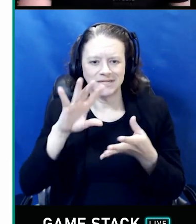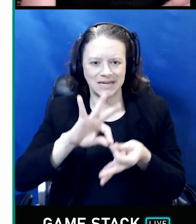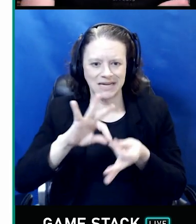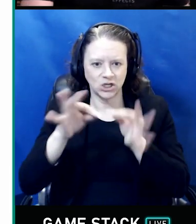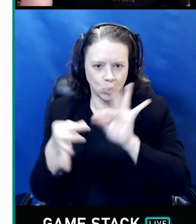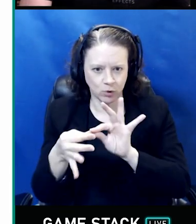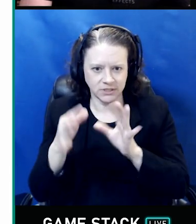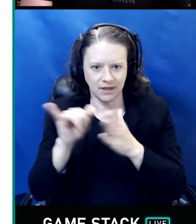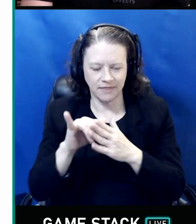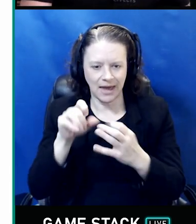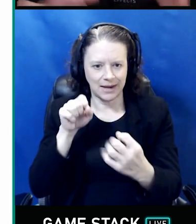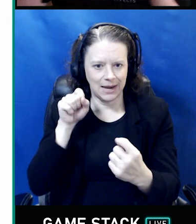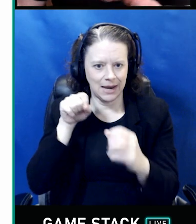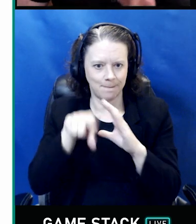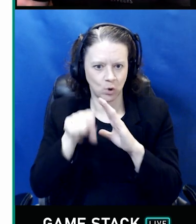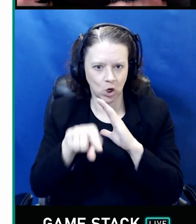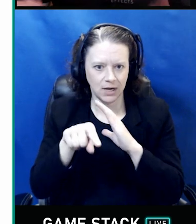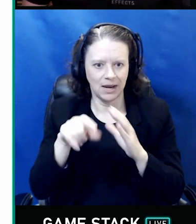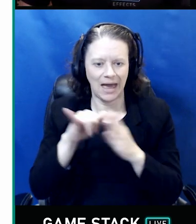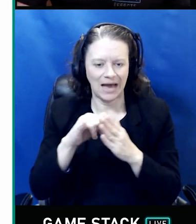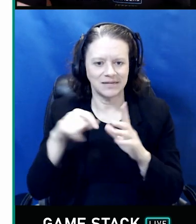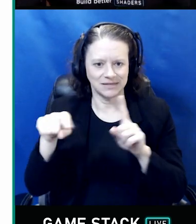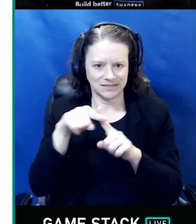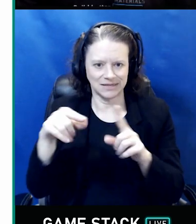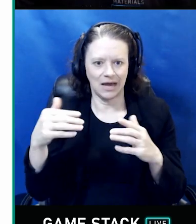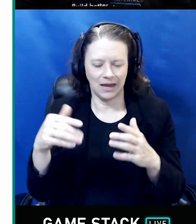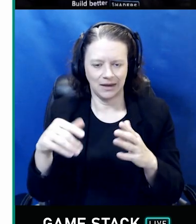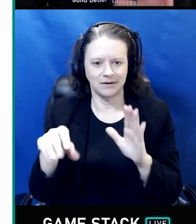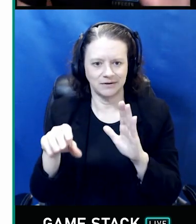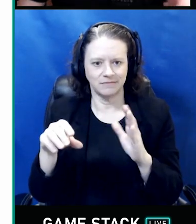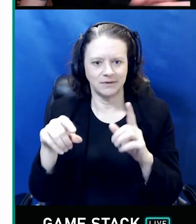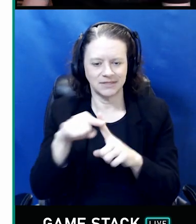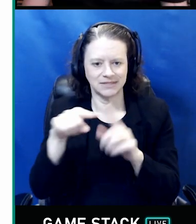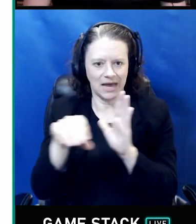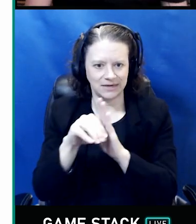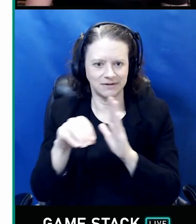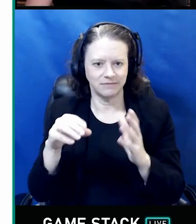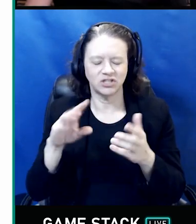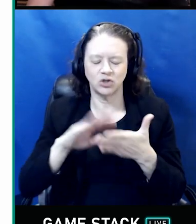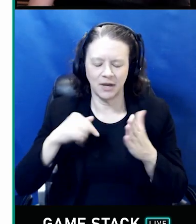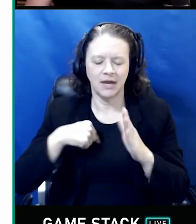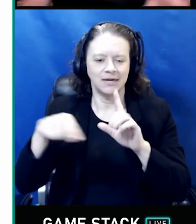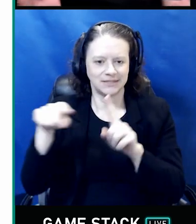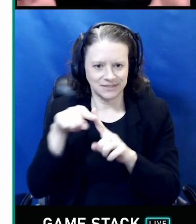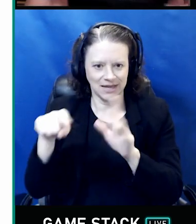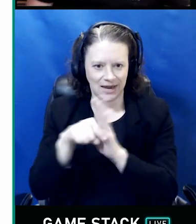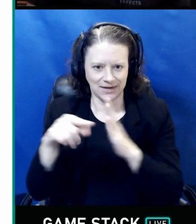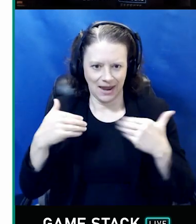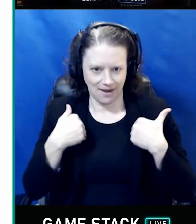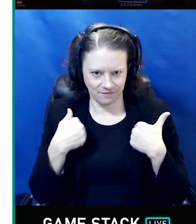the inputs are going to be interpreted as unsigned. So the example that we give here where you might be a little confused here,